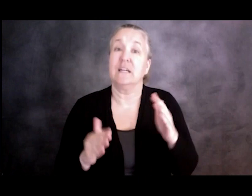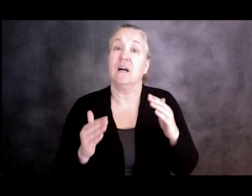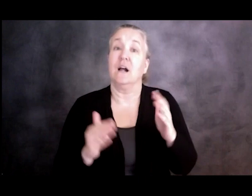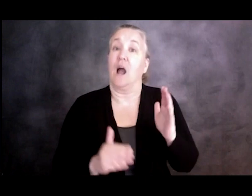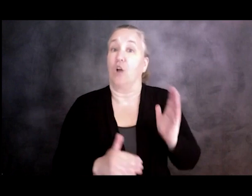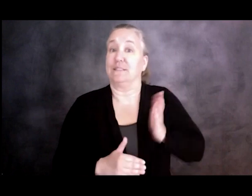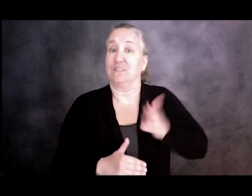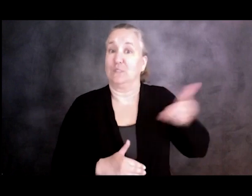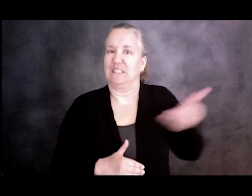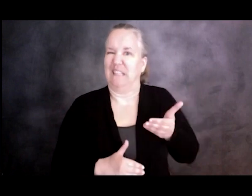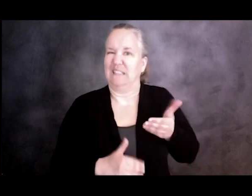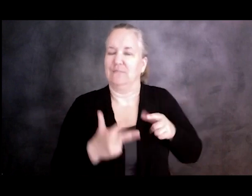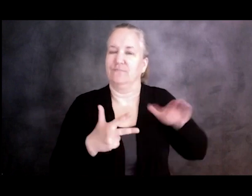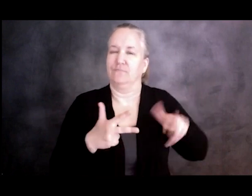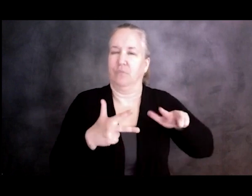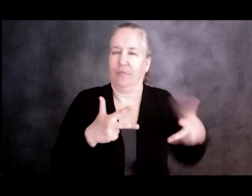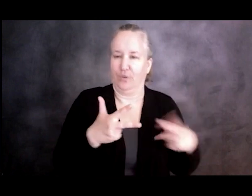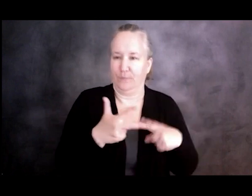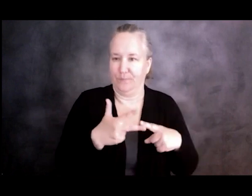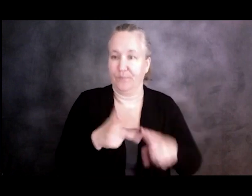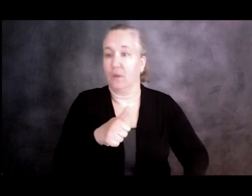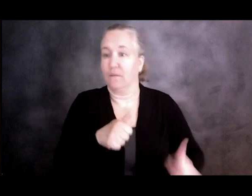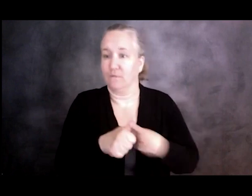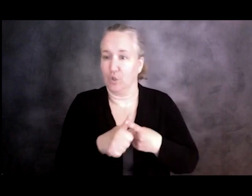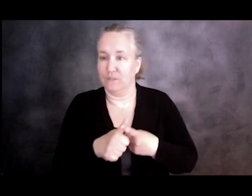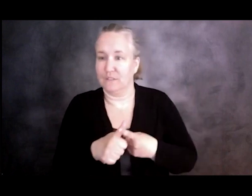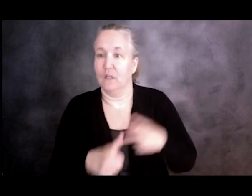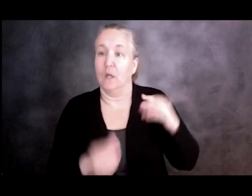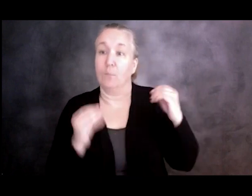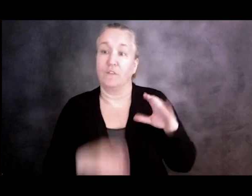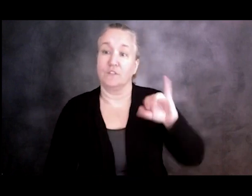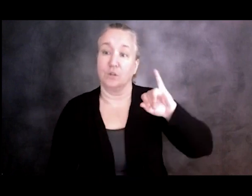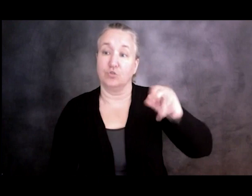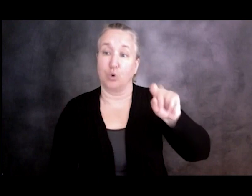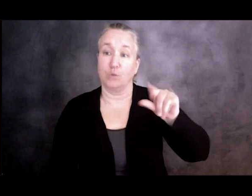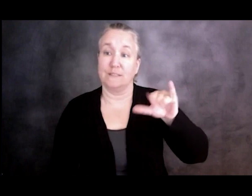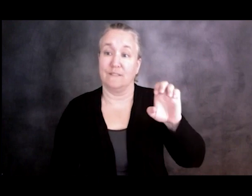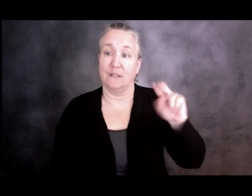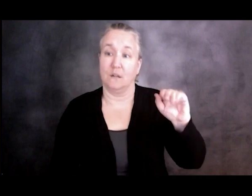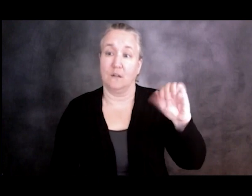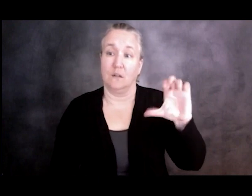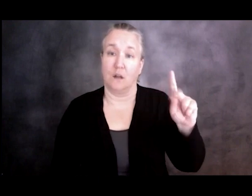So one is Professor Josephine Nock-Hee Park is professor of English and a member of the Faculty Steering